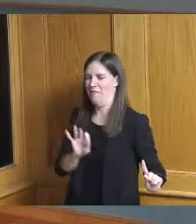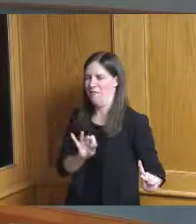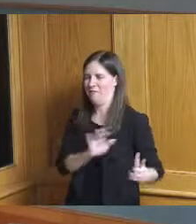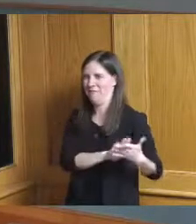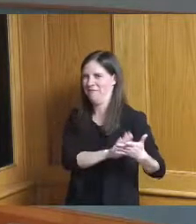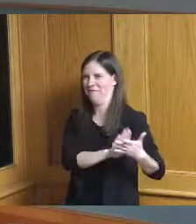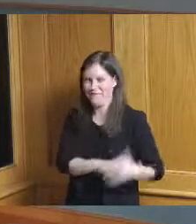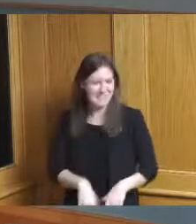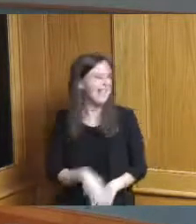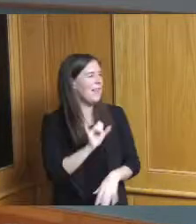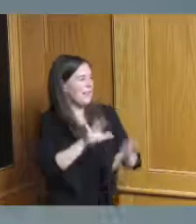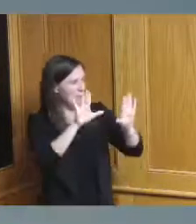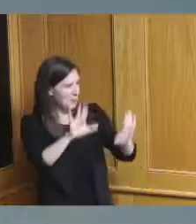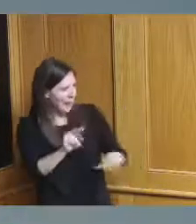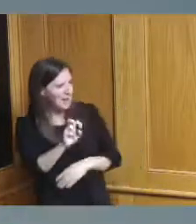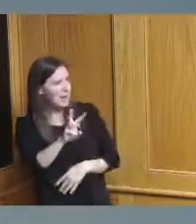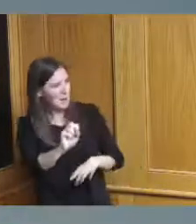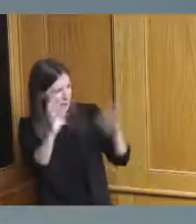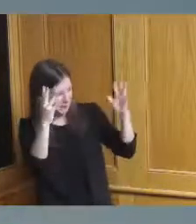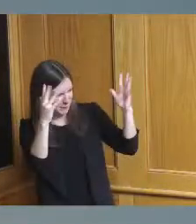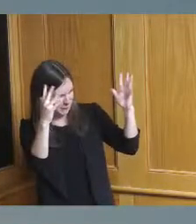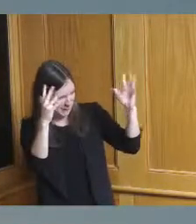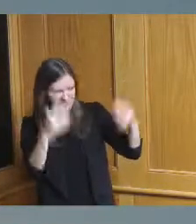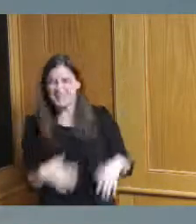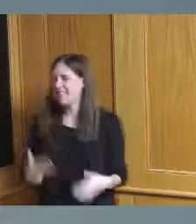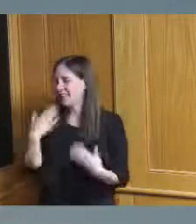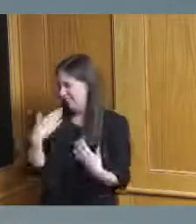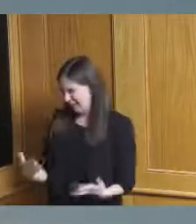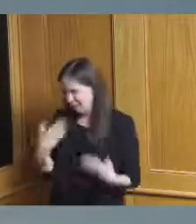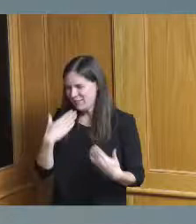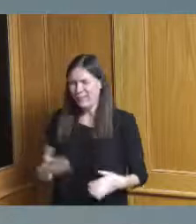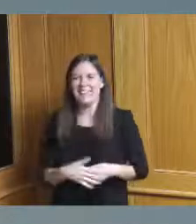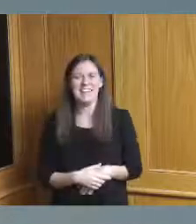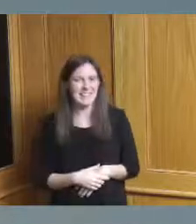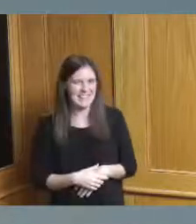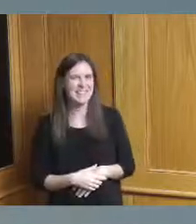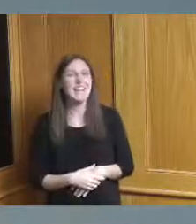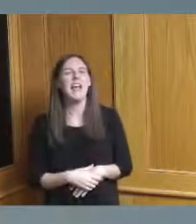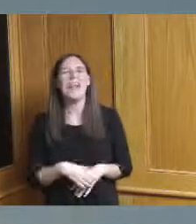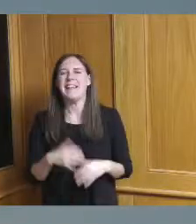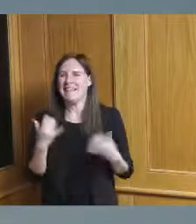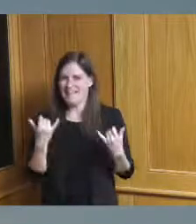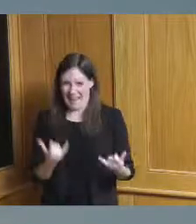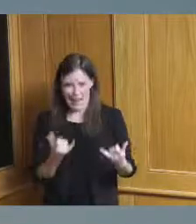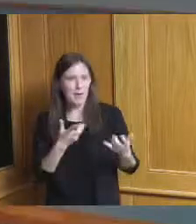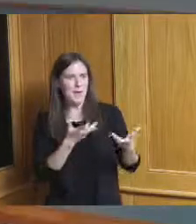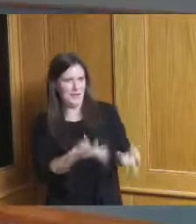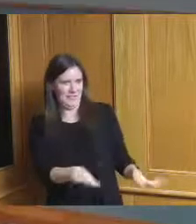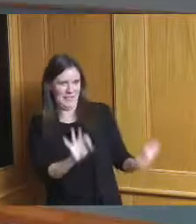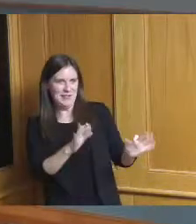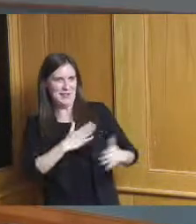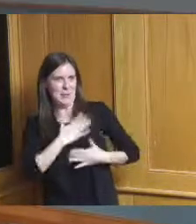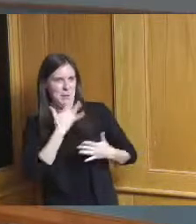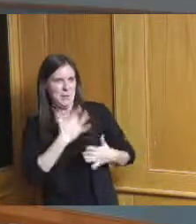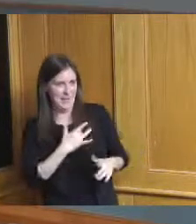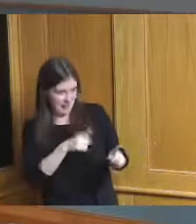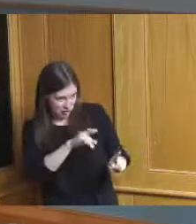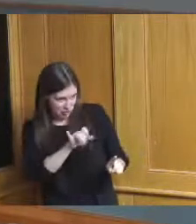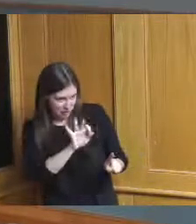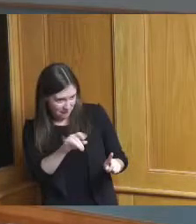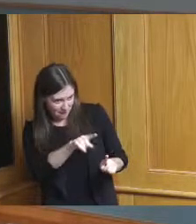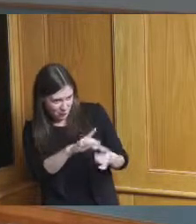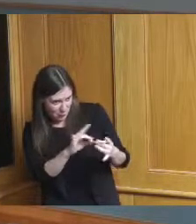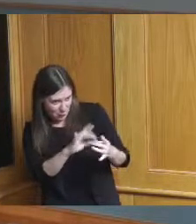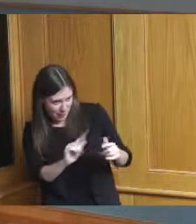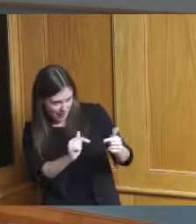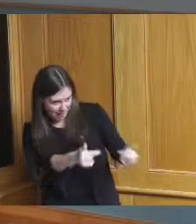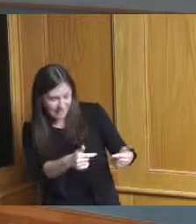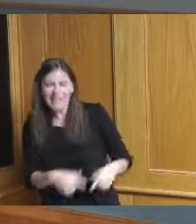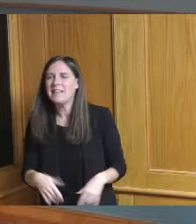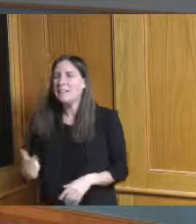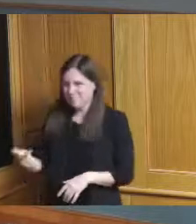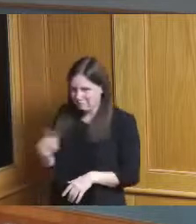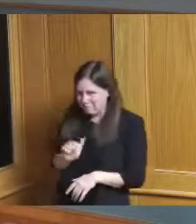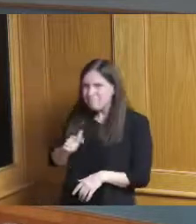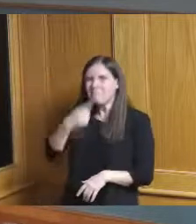thank you news yes with that being said Jeff do you have any final words just a couple so